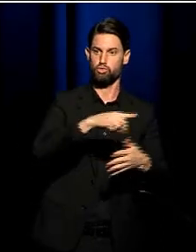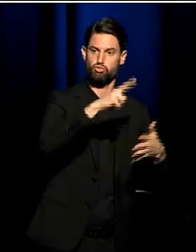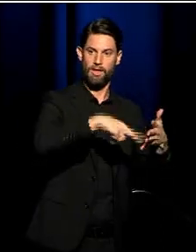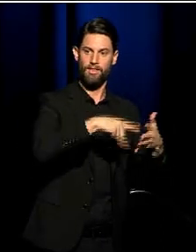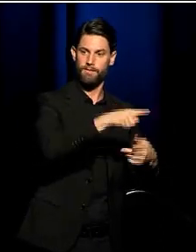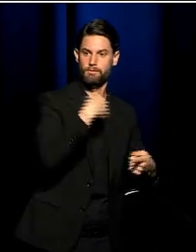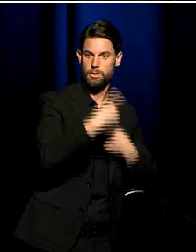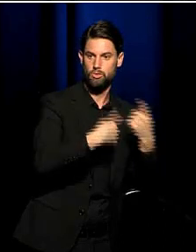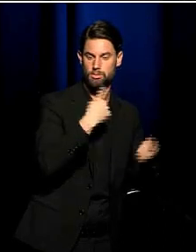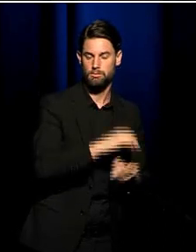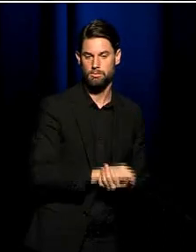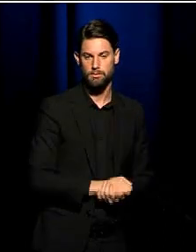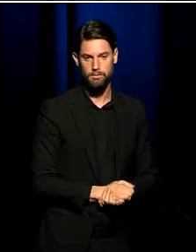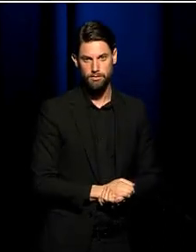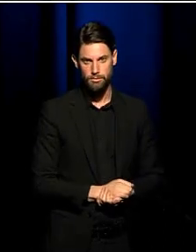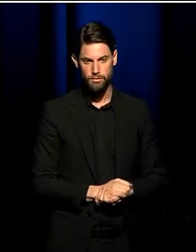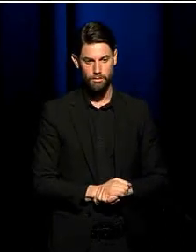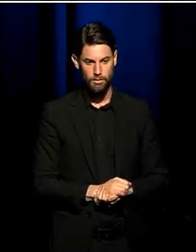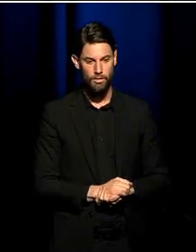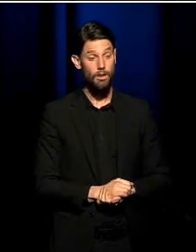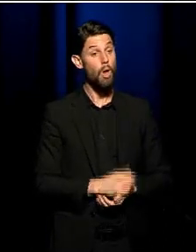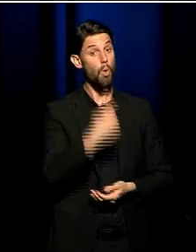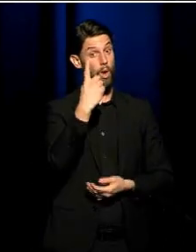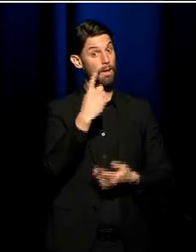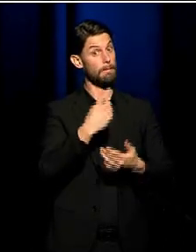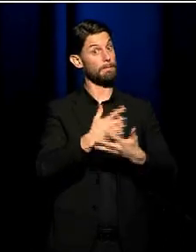receive information from the public is through submissions the Commission